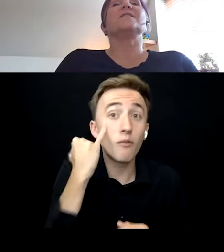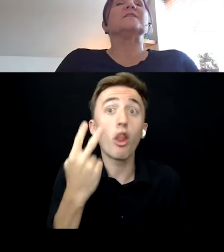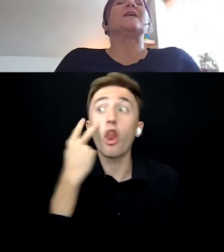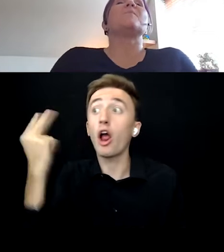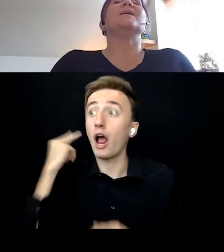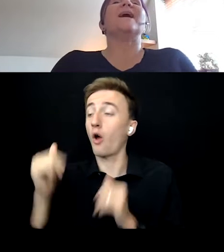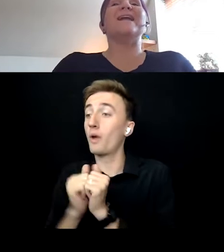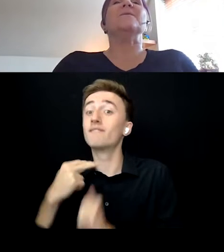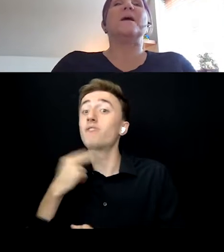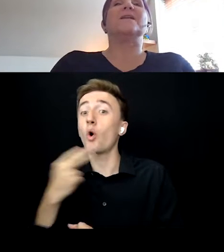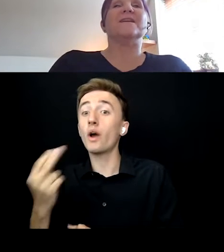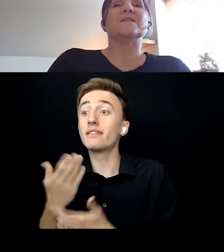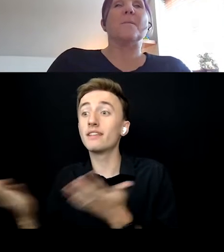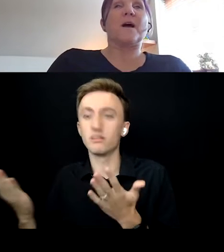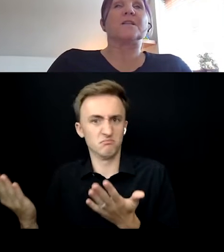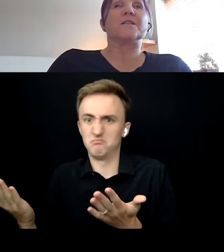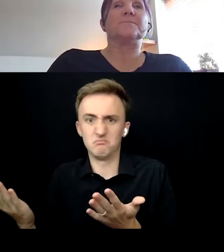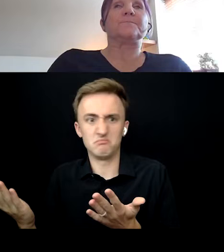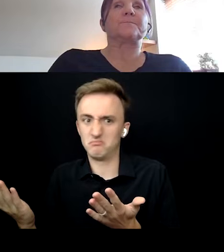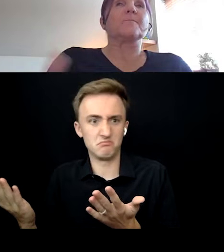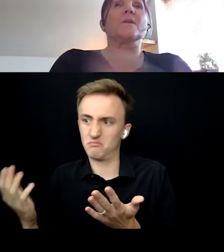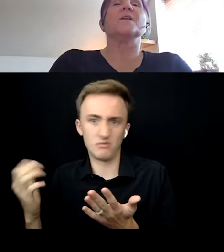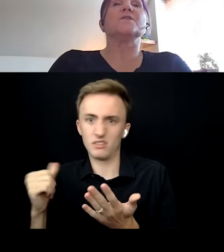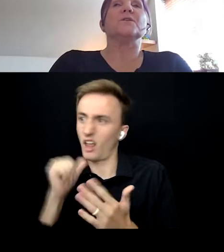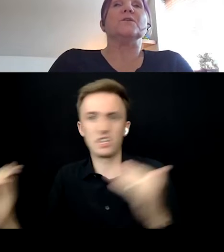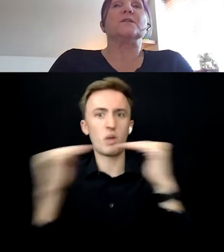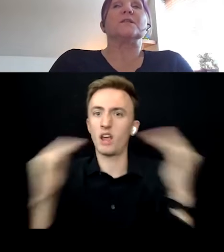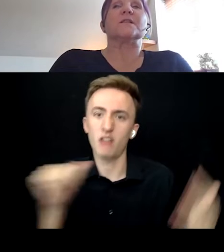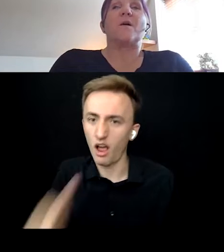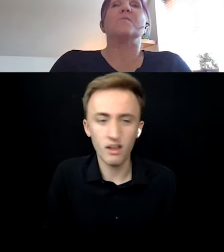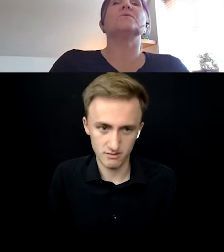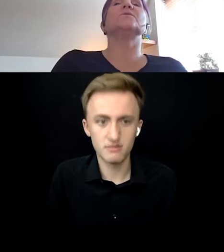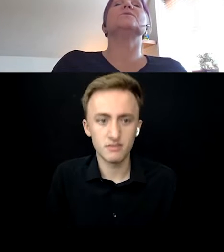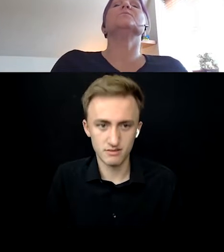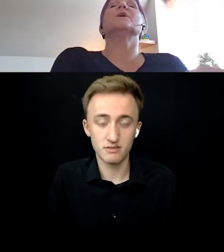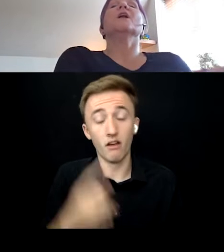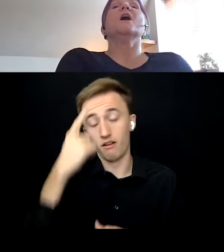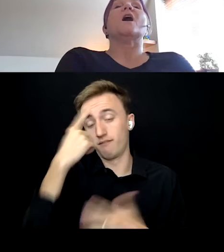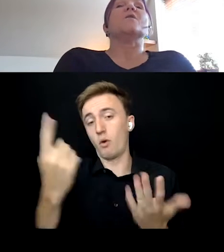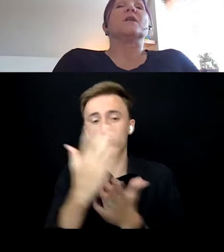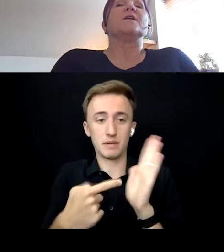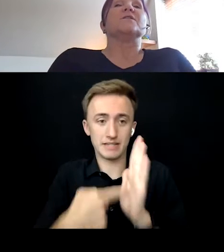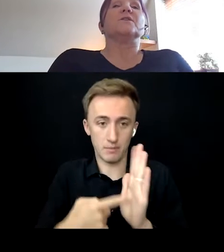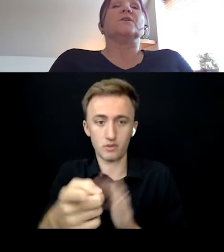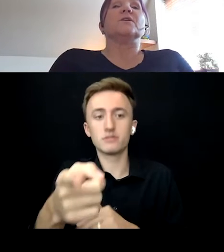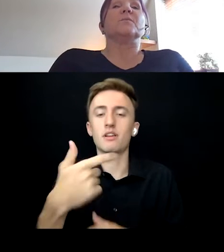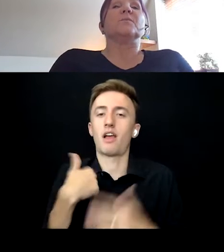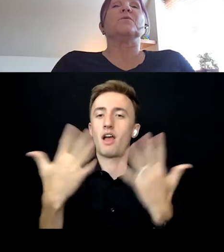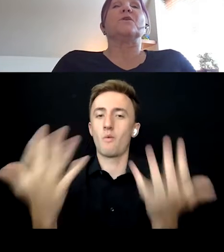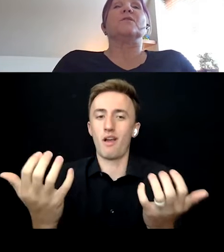that does not happen anywhere near as much. And to use these examples, I would like to put for